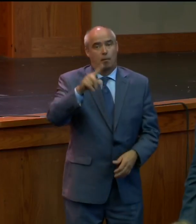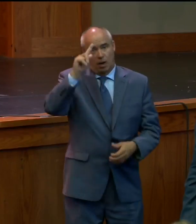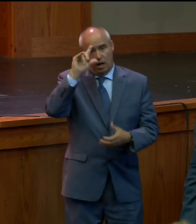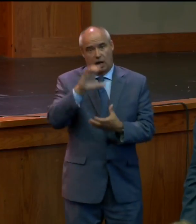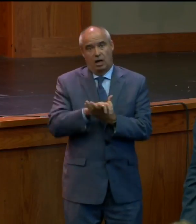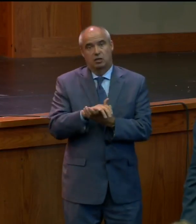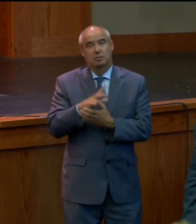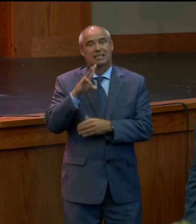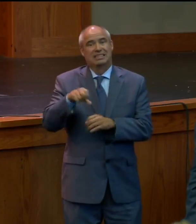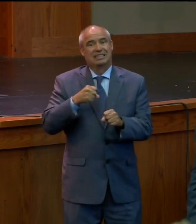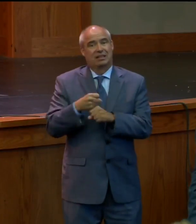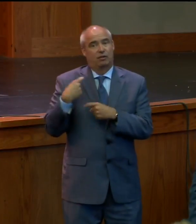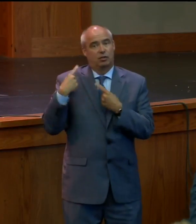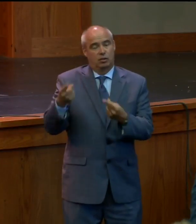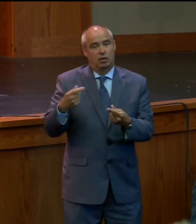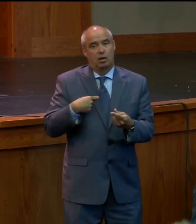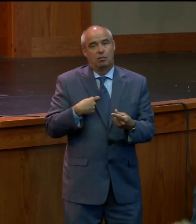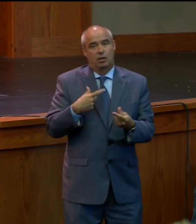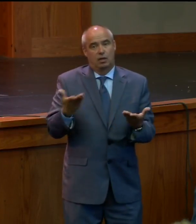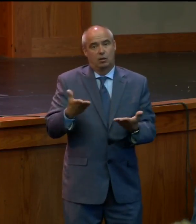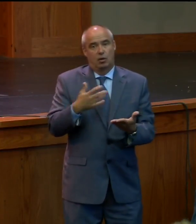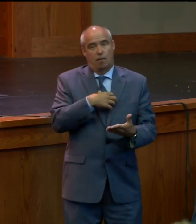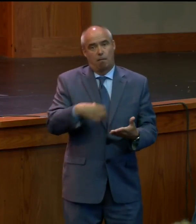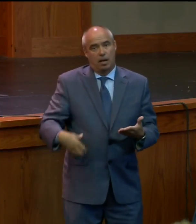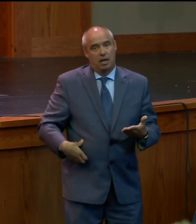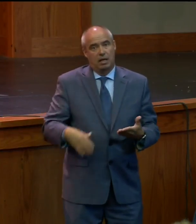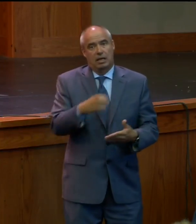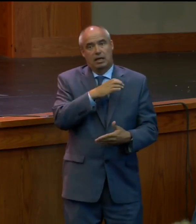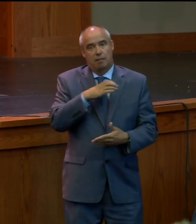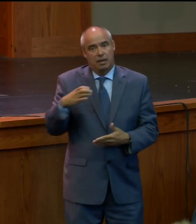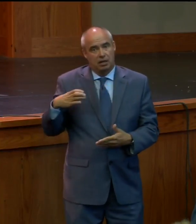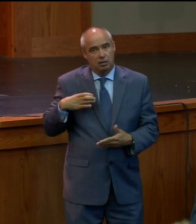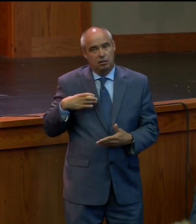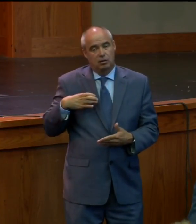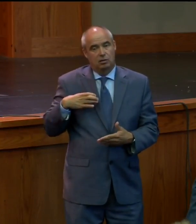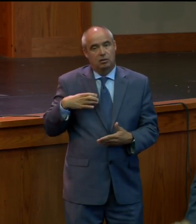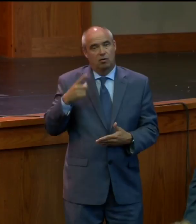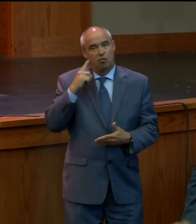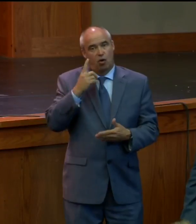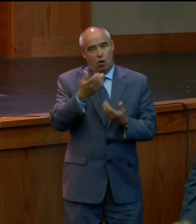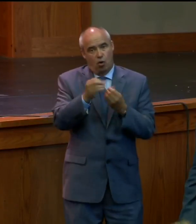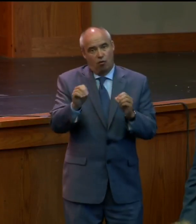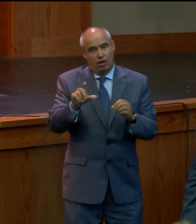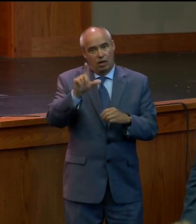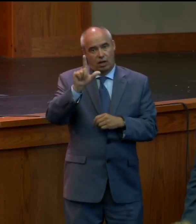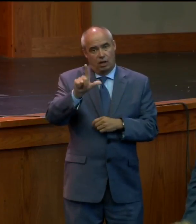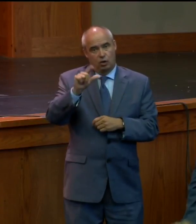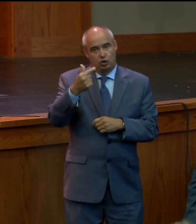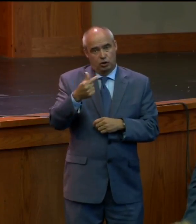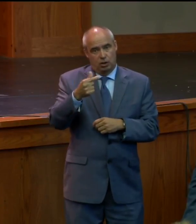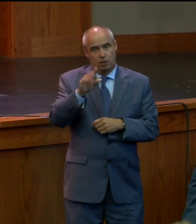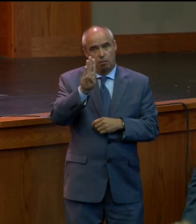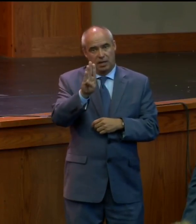AND I'M HERE ON BEHALF OF THE MAYOR'S COMMISSION TO THE OFFICE ON LGBTQ AFFAIRS.